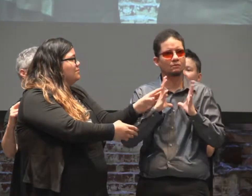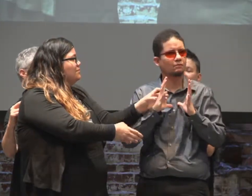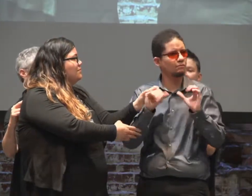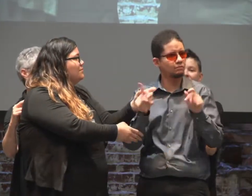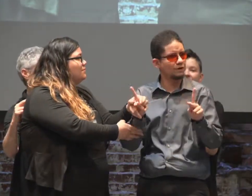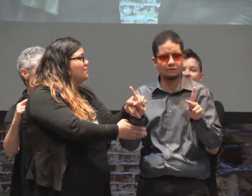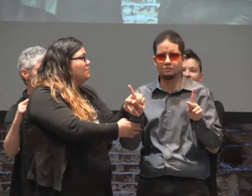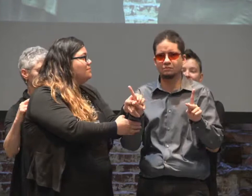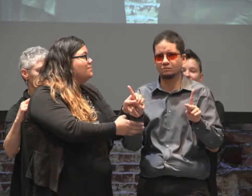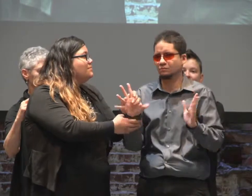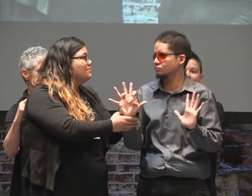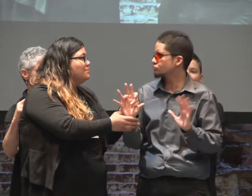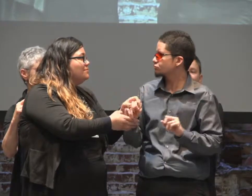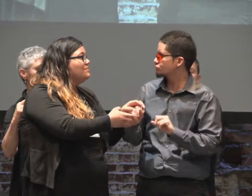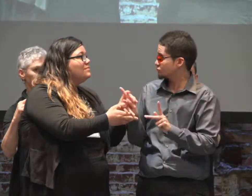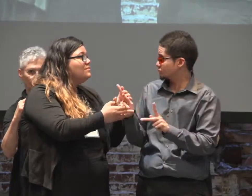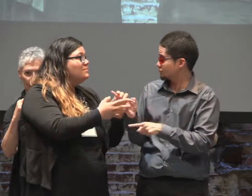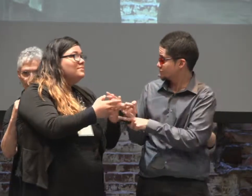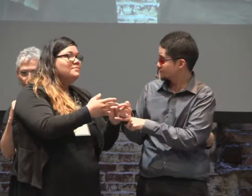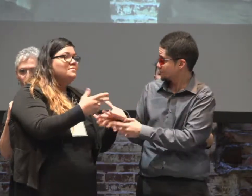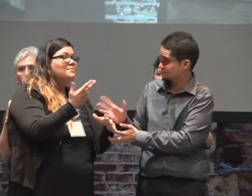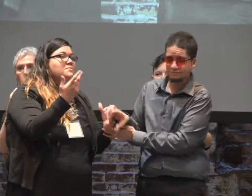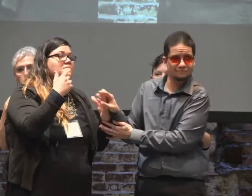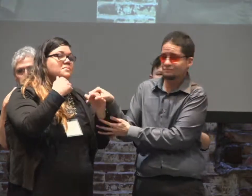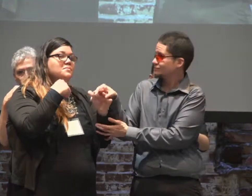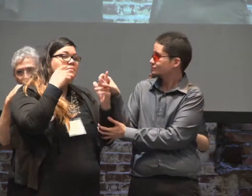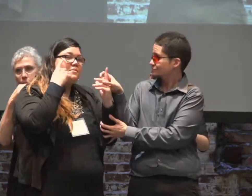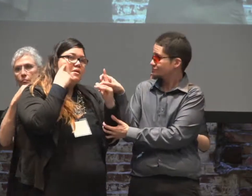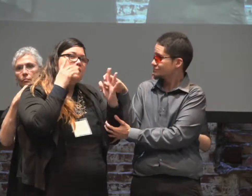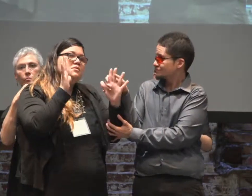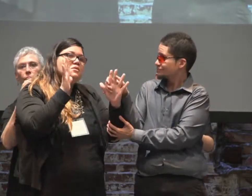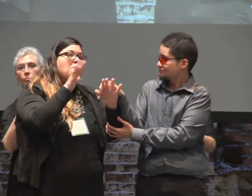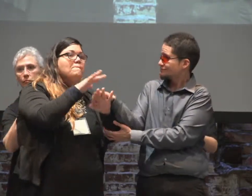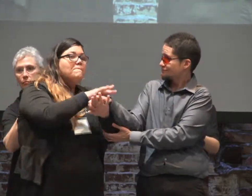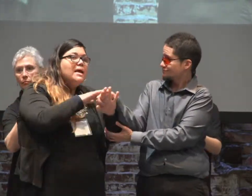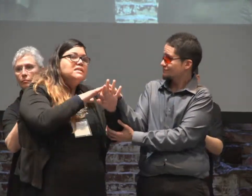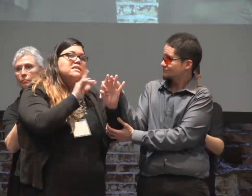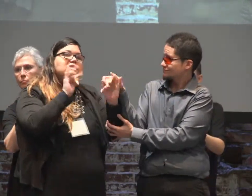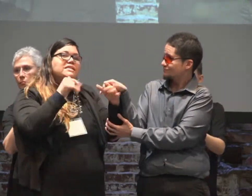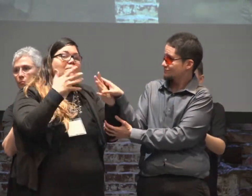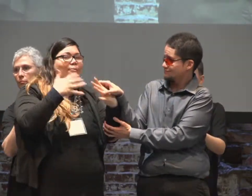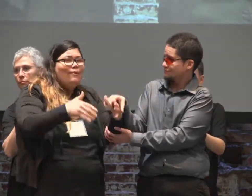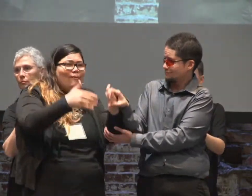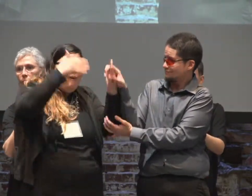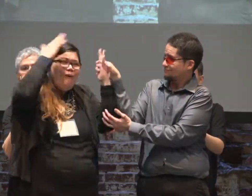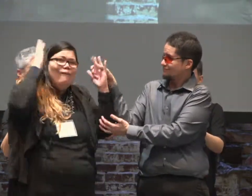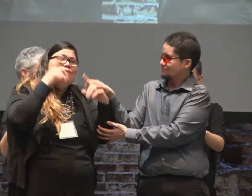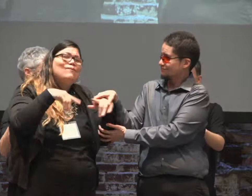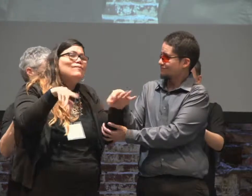has inserted themself into the conversation, and that's totally fine, that's not necessarily considered rude, just make us aware